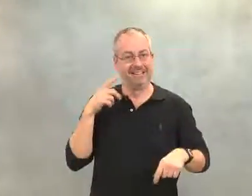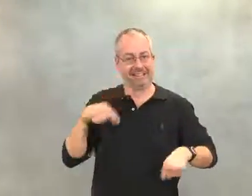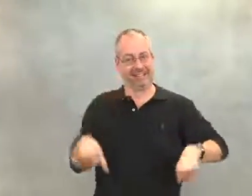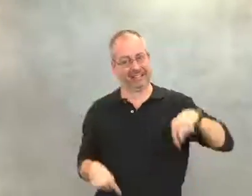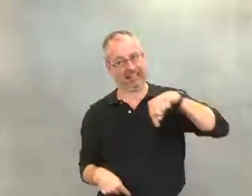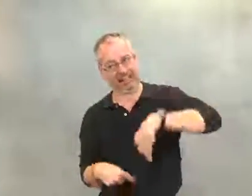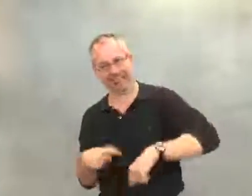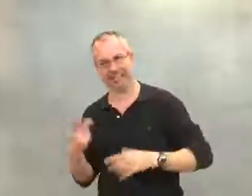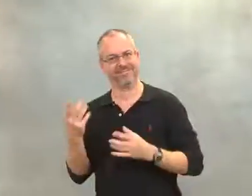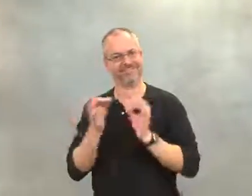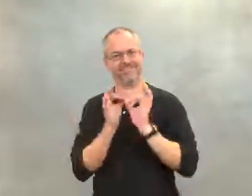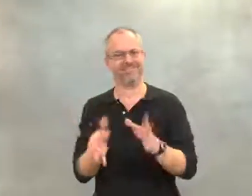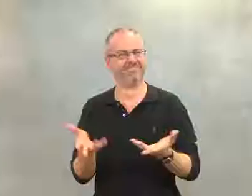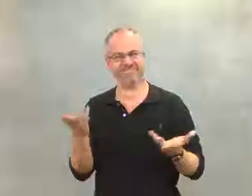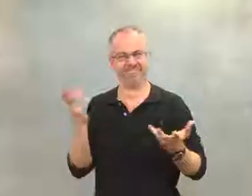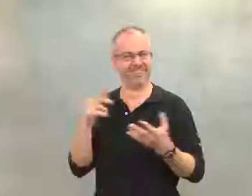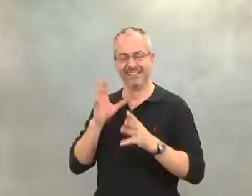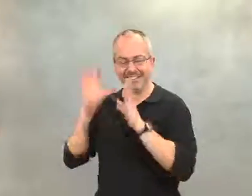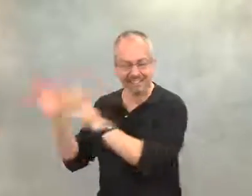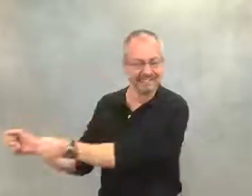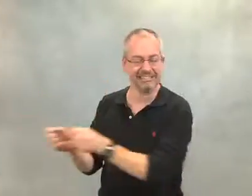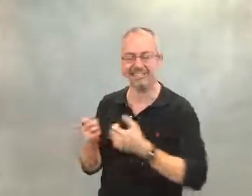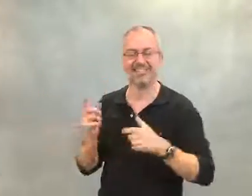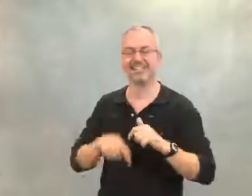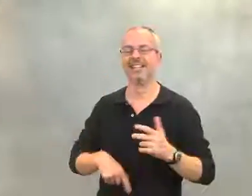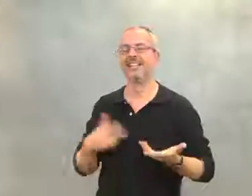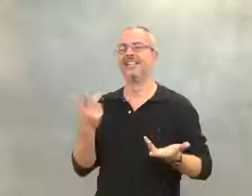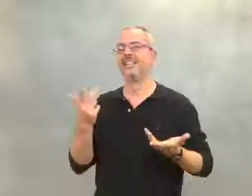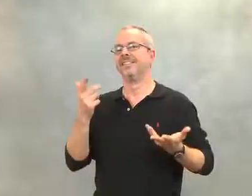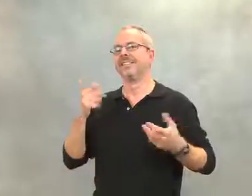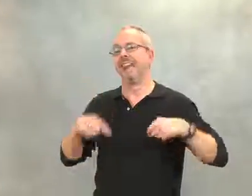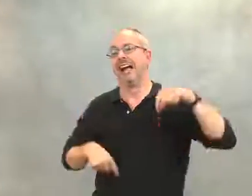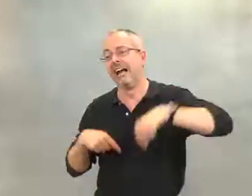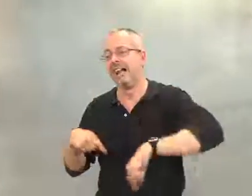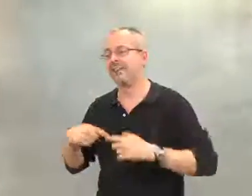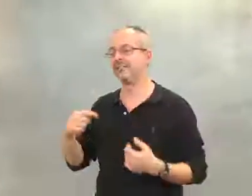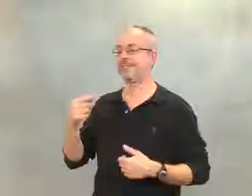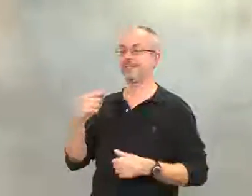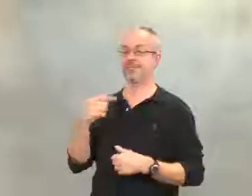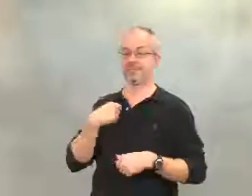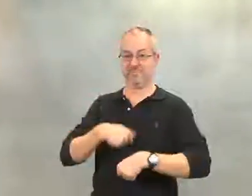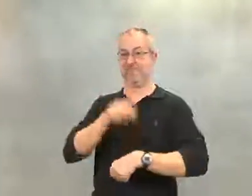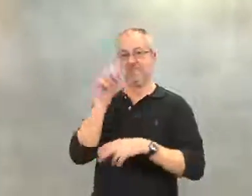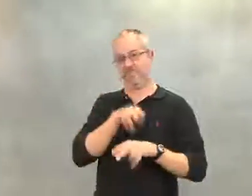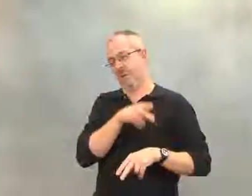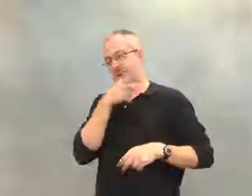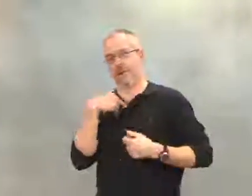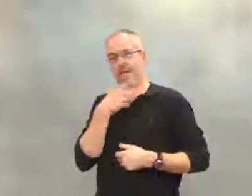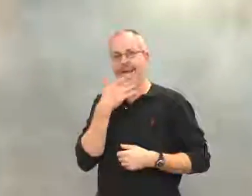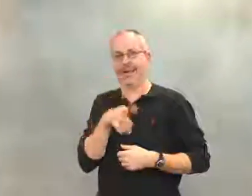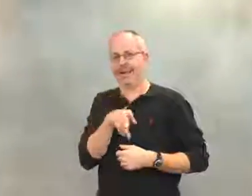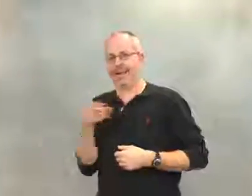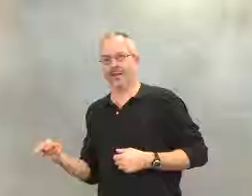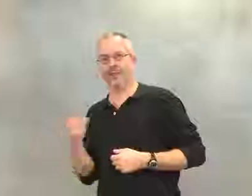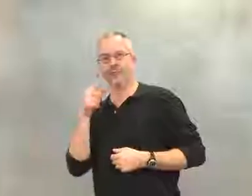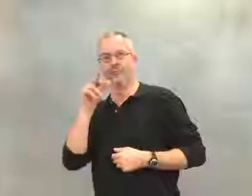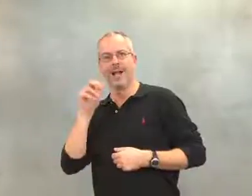He couldn't get there fast enough to grab me.